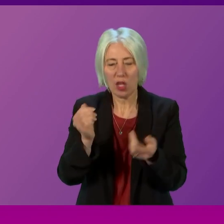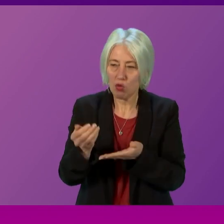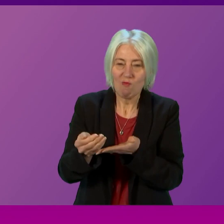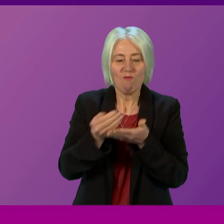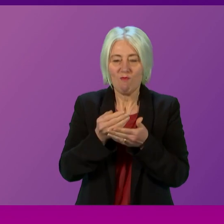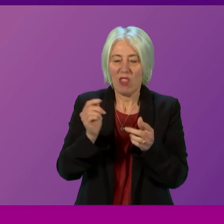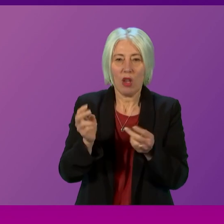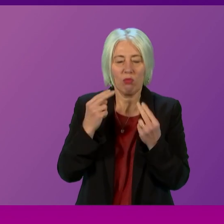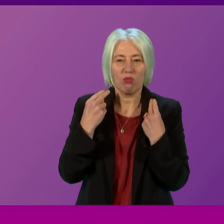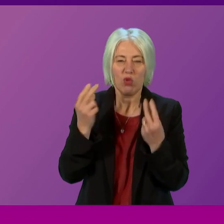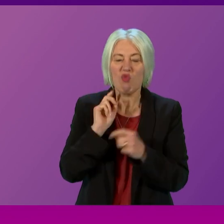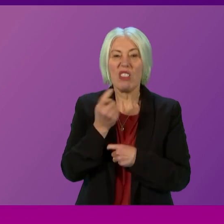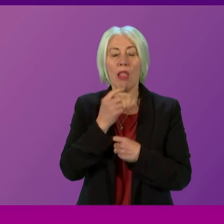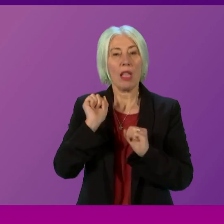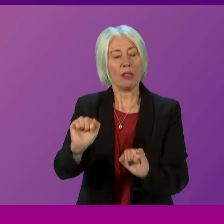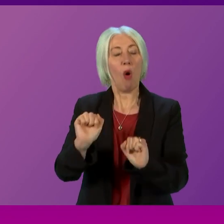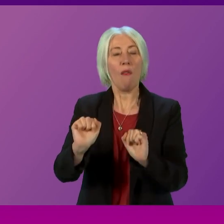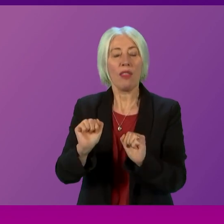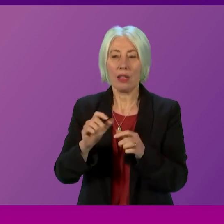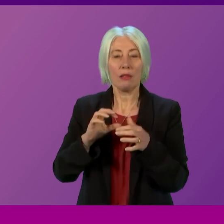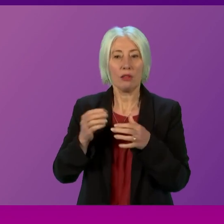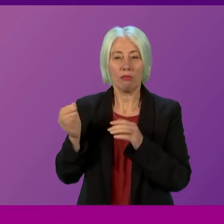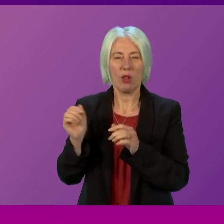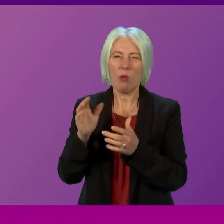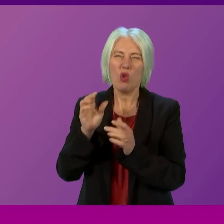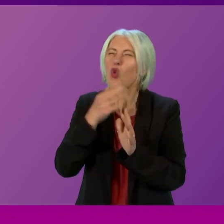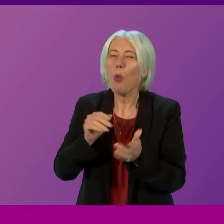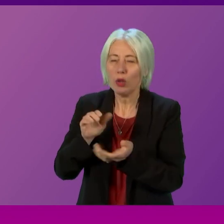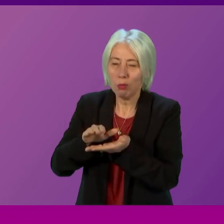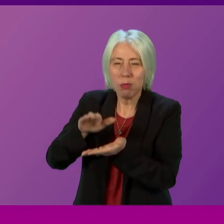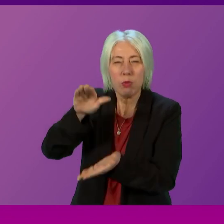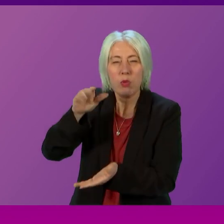including by releasing antibiotics from medicines stockpiles, increasing manufacture